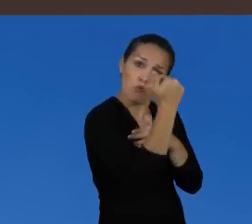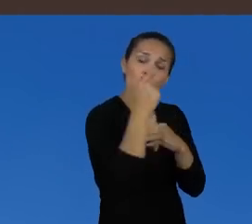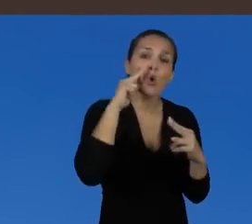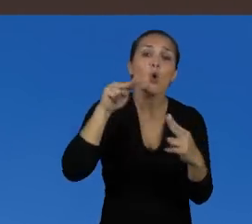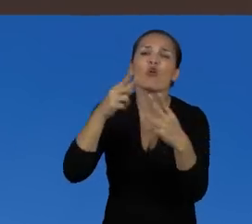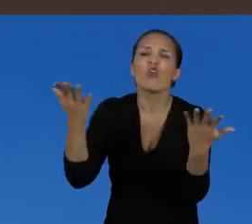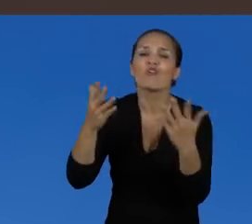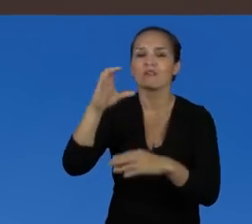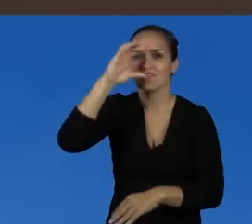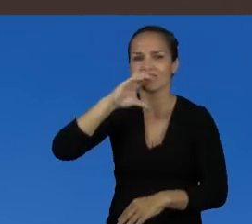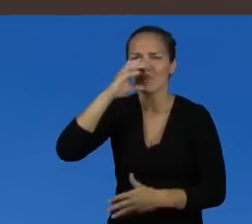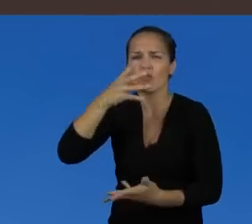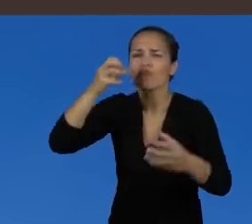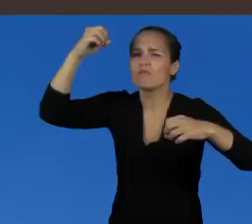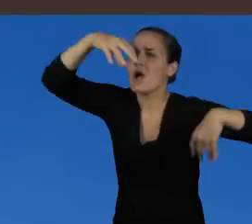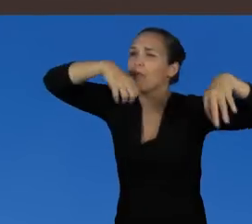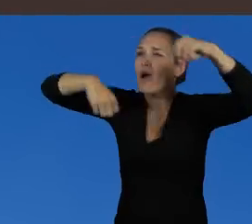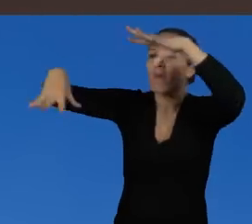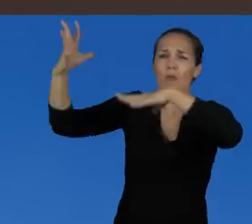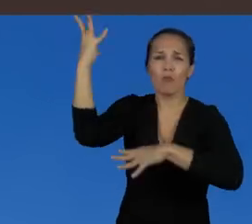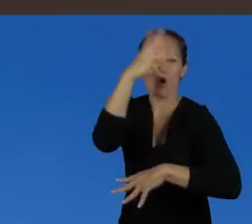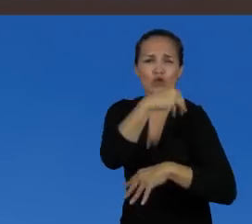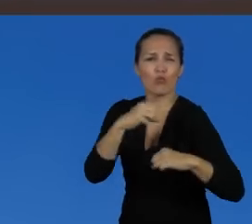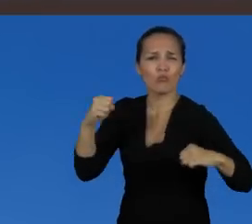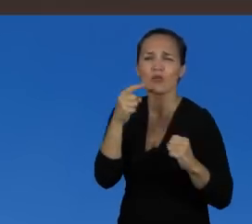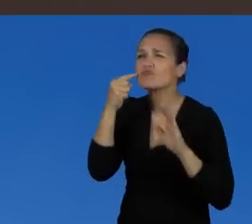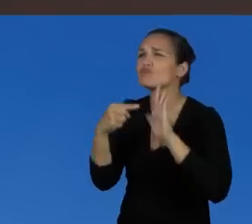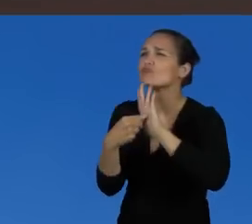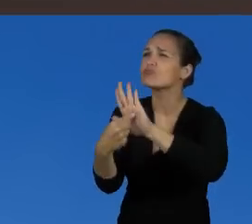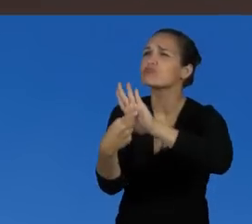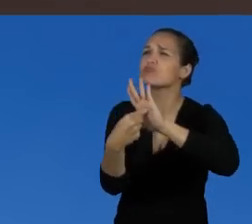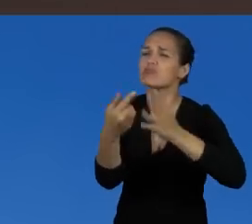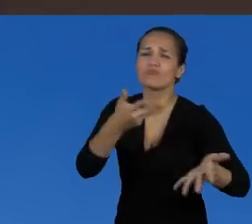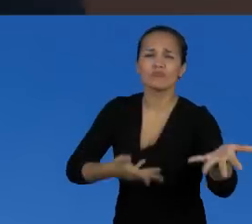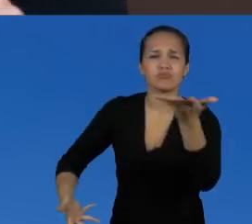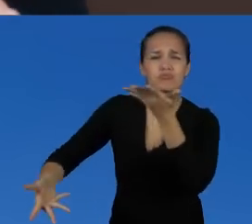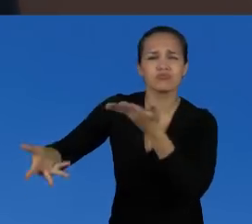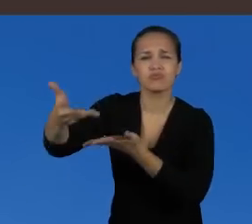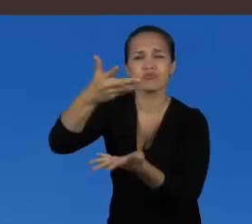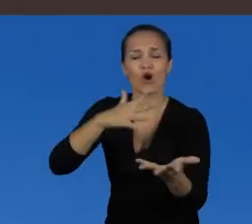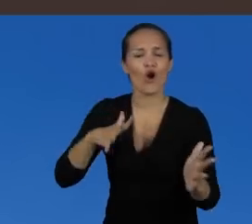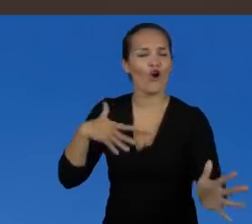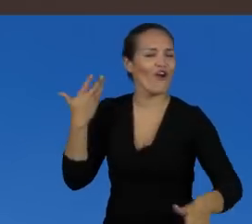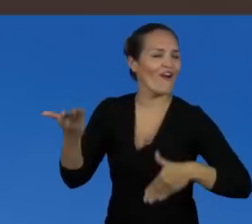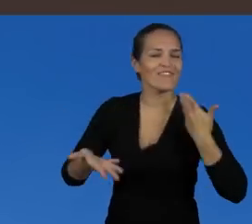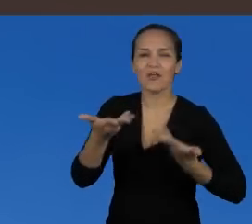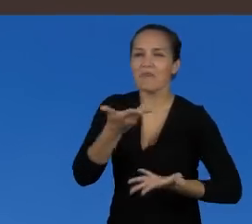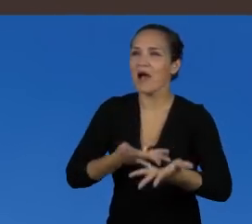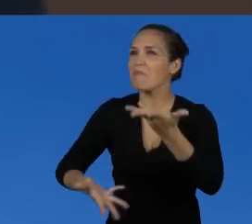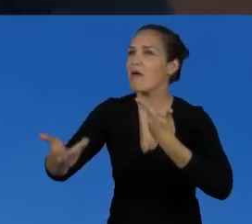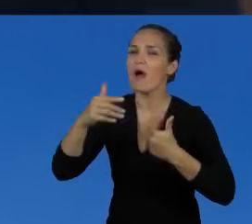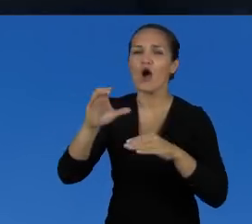in the Coalition (called Aquelarre Trans) to show him Chapinero's night life. We were very happy to show him our city.